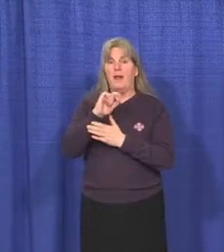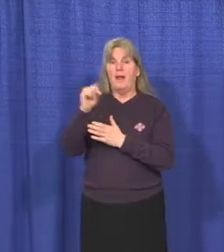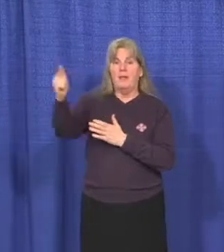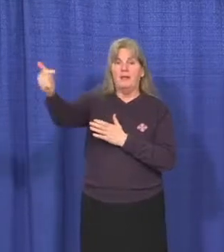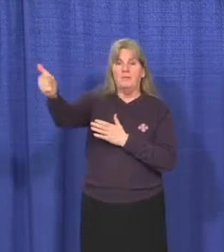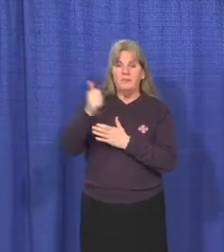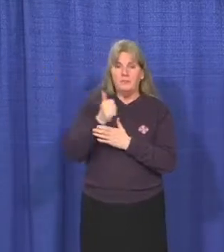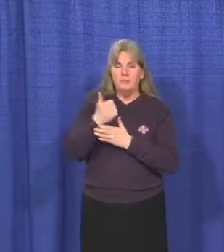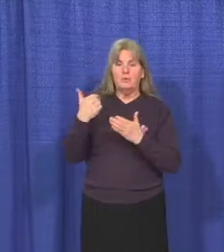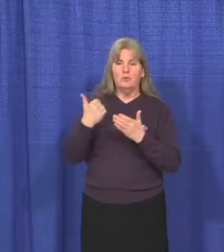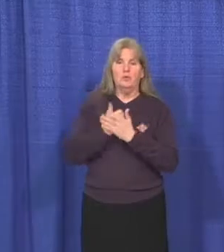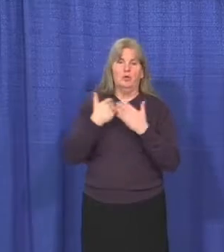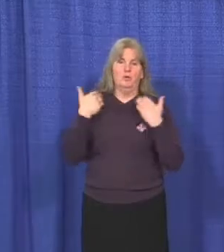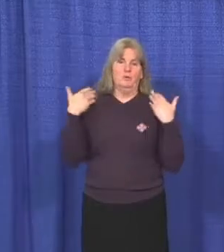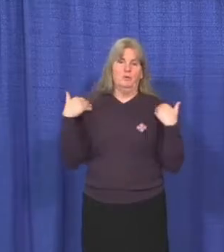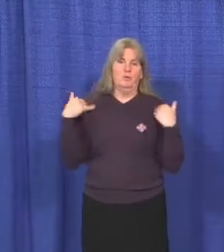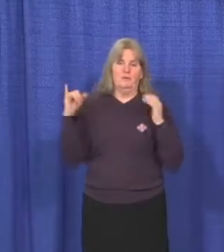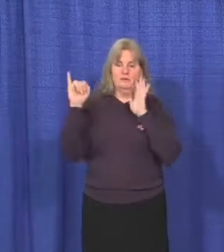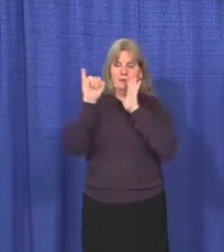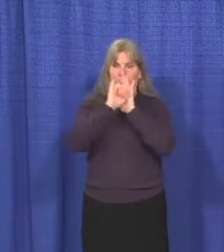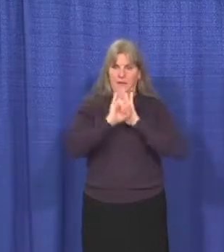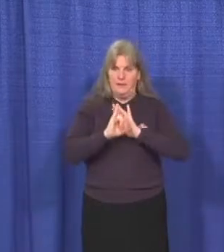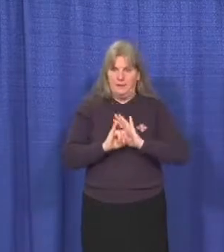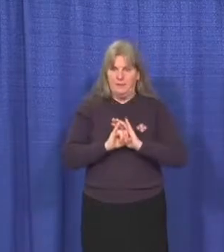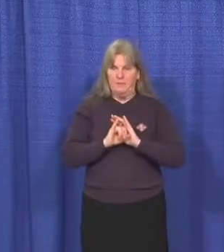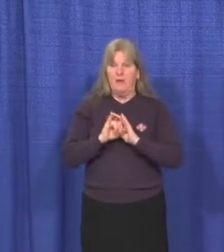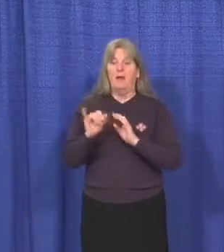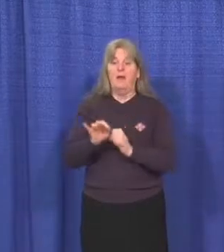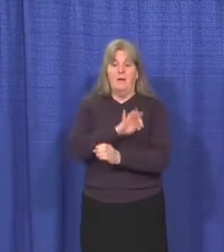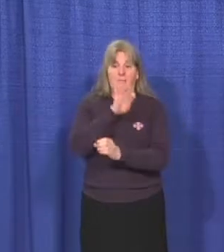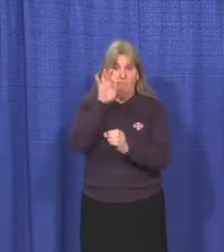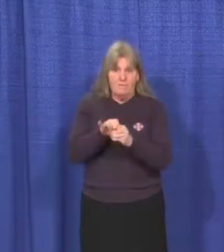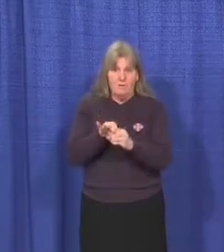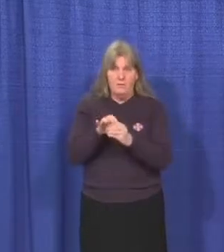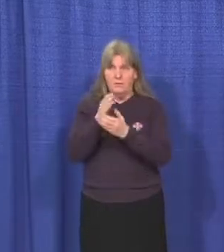a chance to have ministers be sworn in and have had a vote in